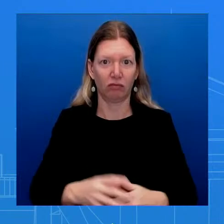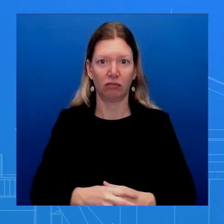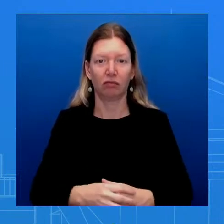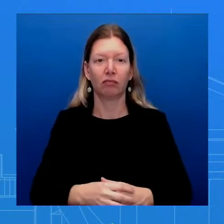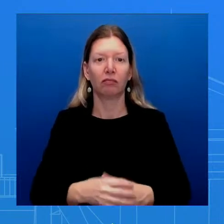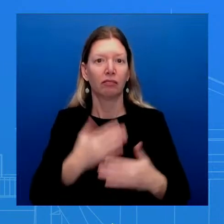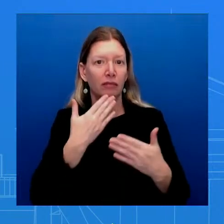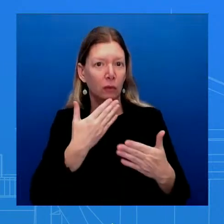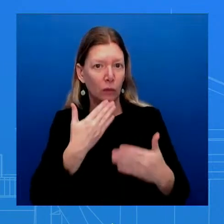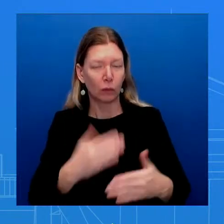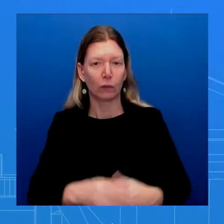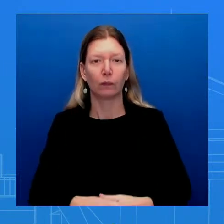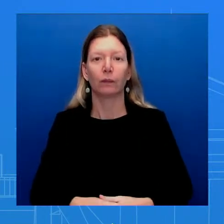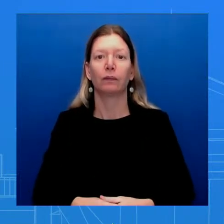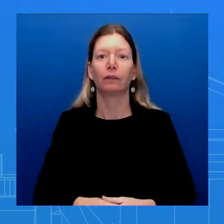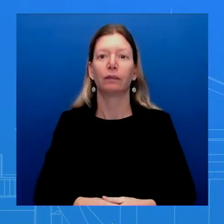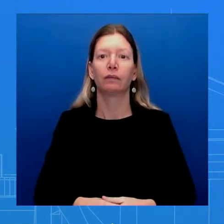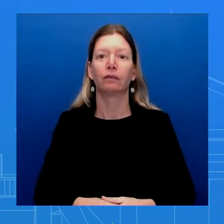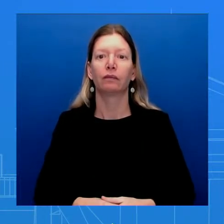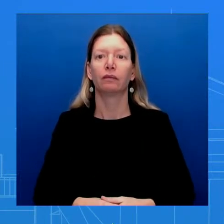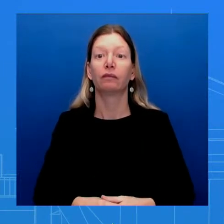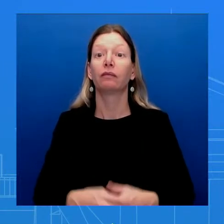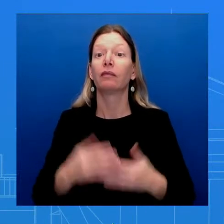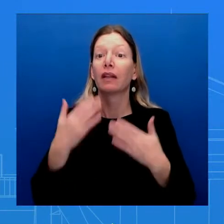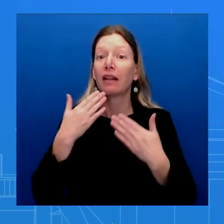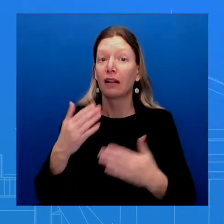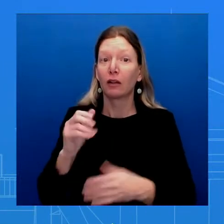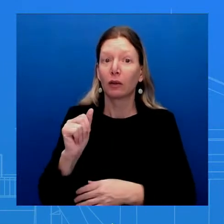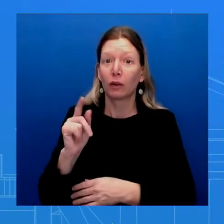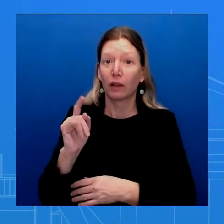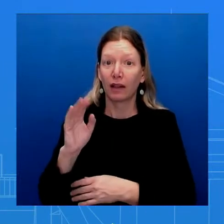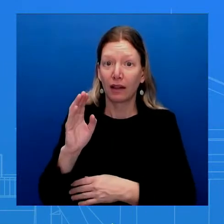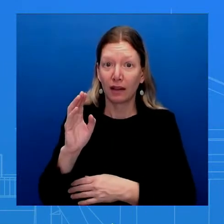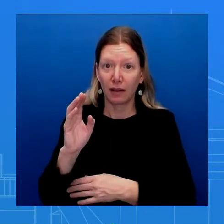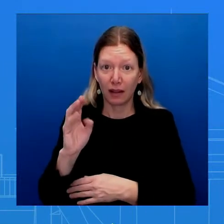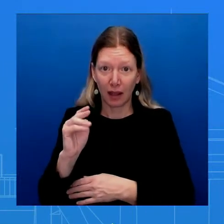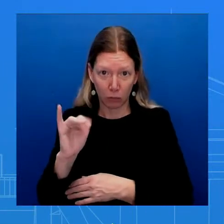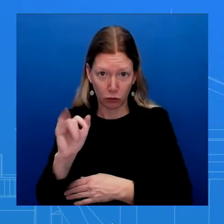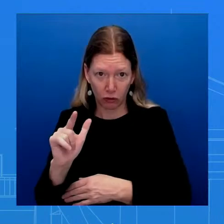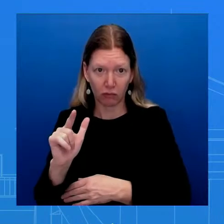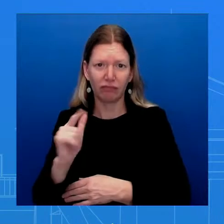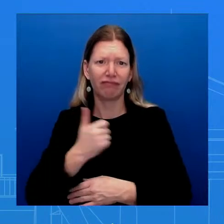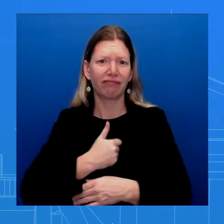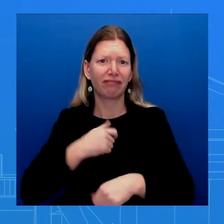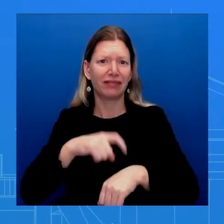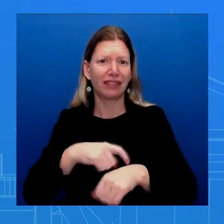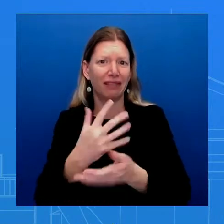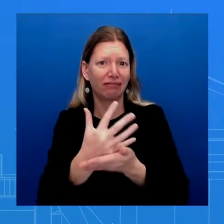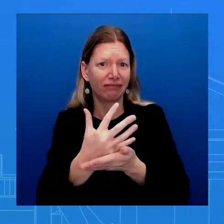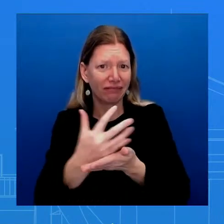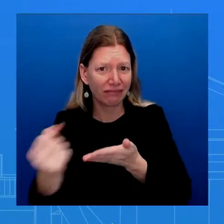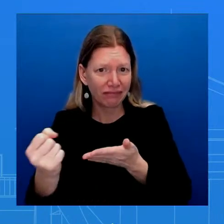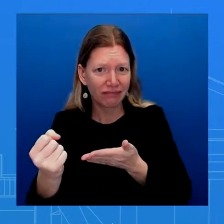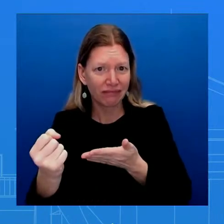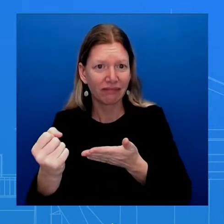Thanks, Admiral. Sorry, guys. We're running out of time. The Press: Thank you. Ms. Jean-Pierre: Okay. Chris, do you want to -- The Press: Yeah, I just wanted to see if have any update